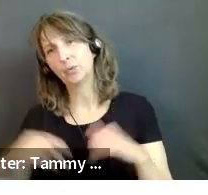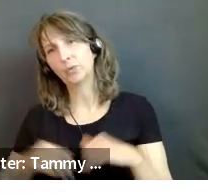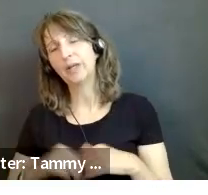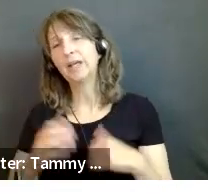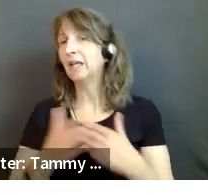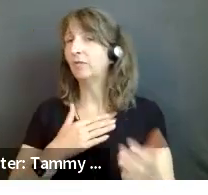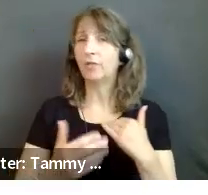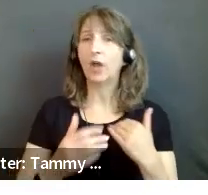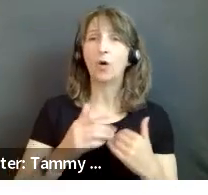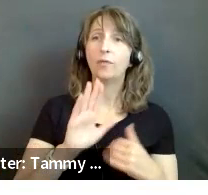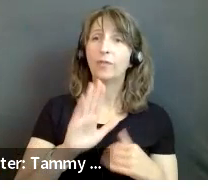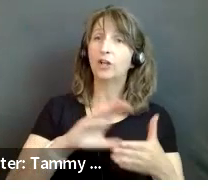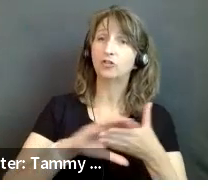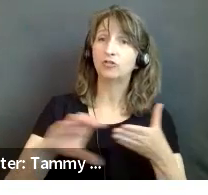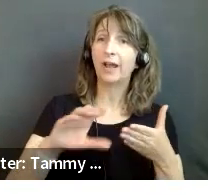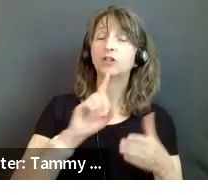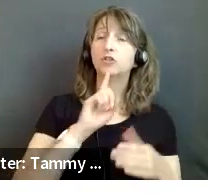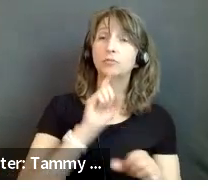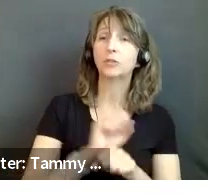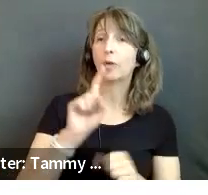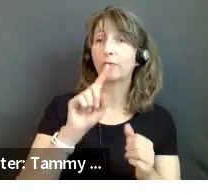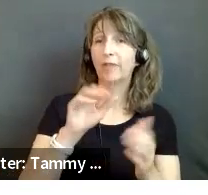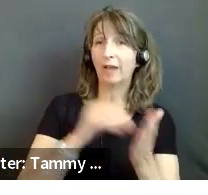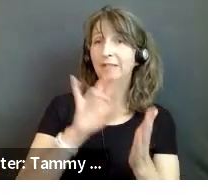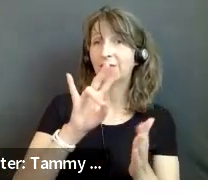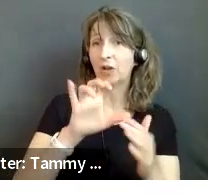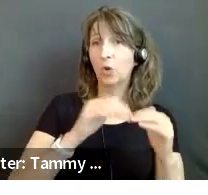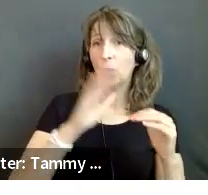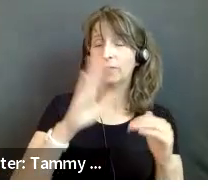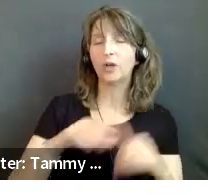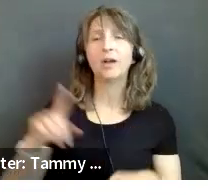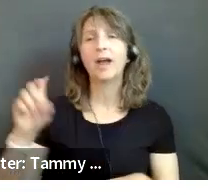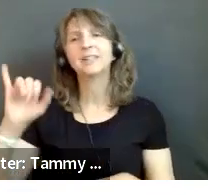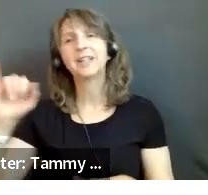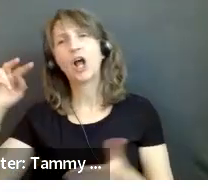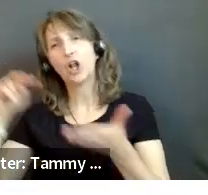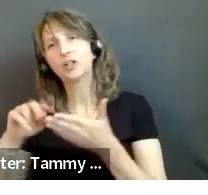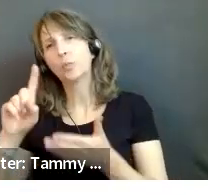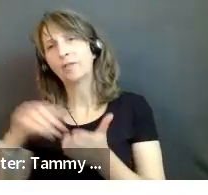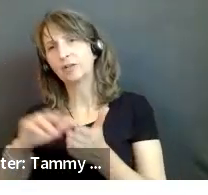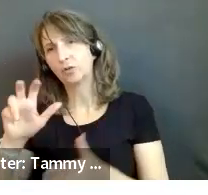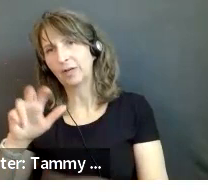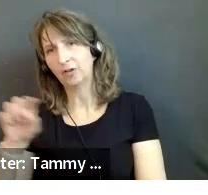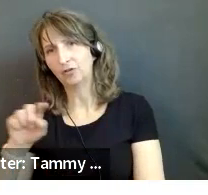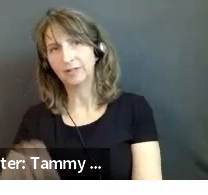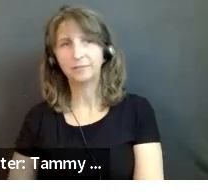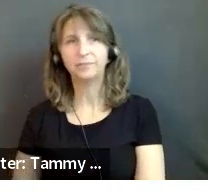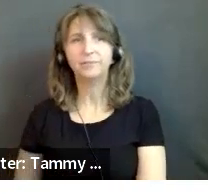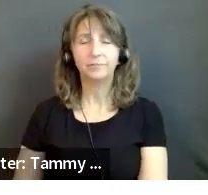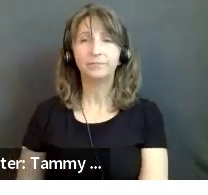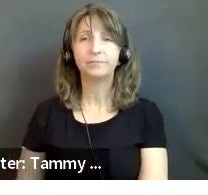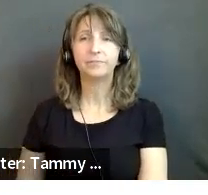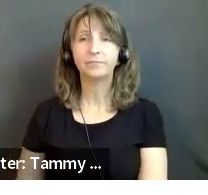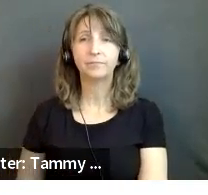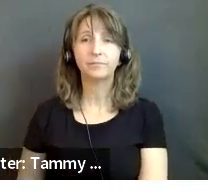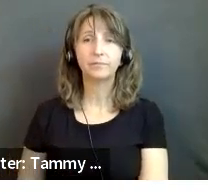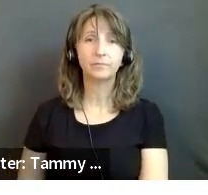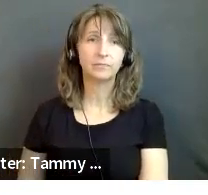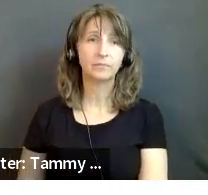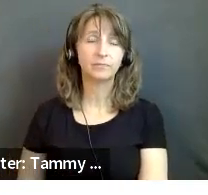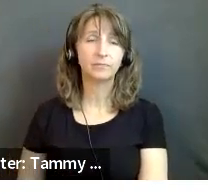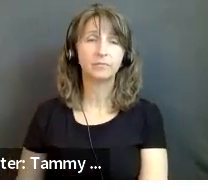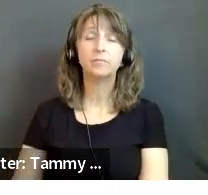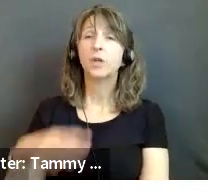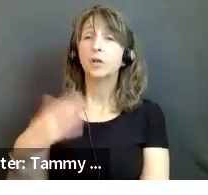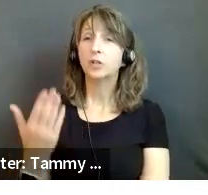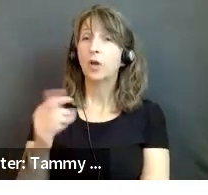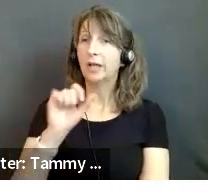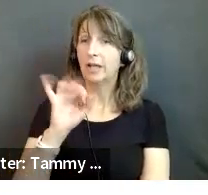Alright, termination of benefits. So if somebody moves beyond that 3 year phase. You know, if they're under SGA, benefits still continue.